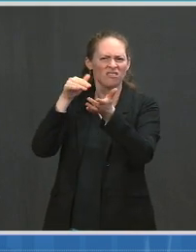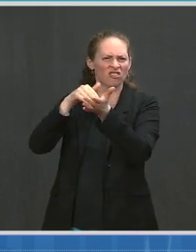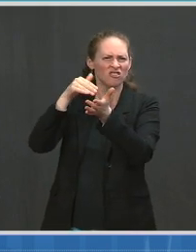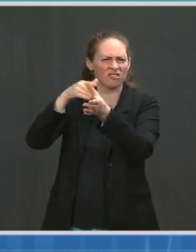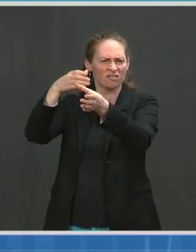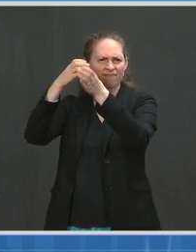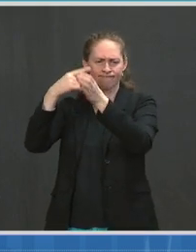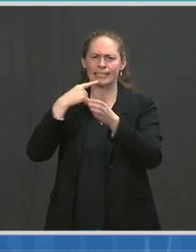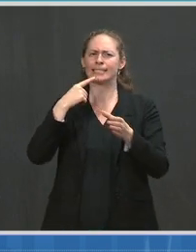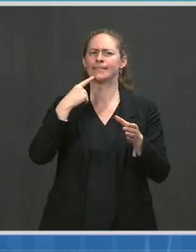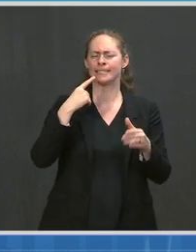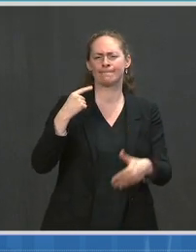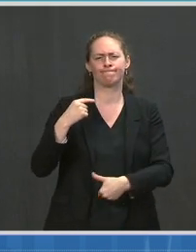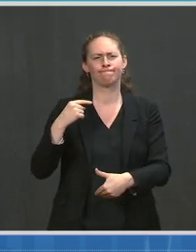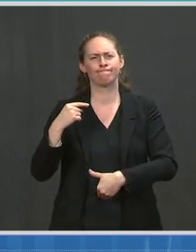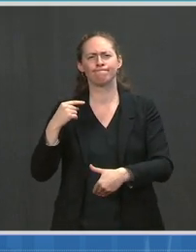other that most people hold by.